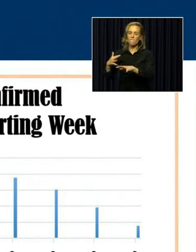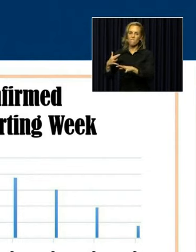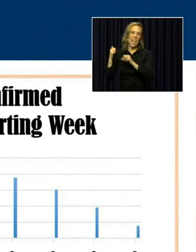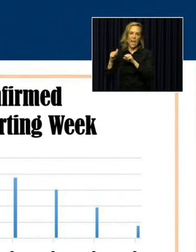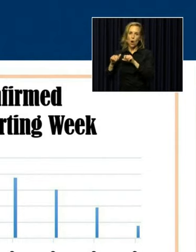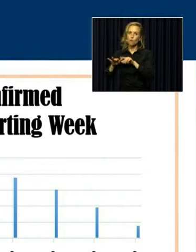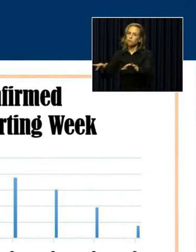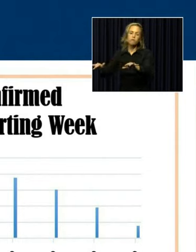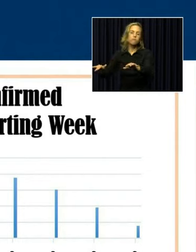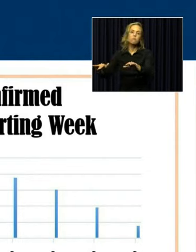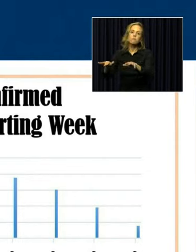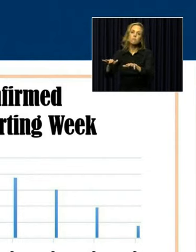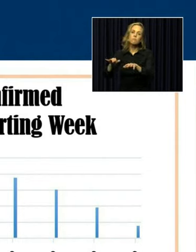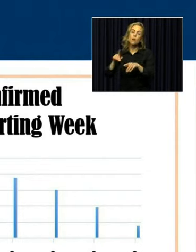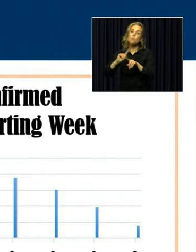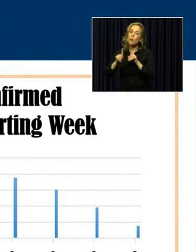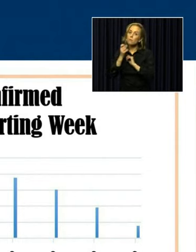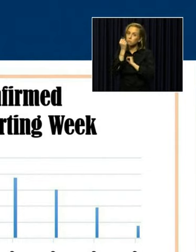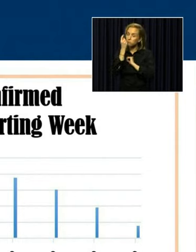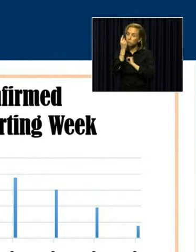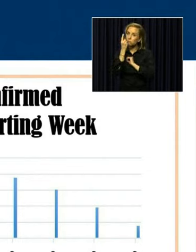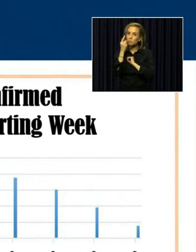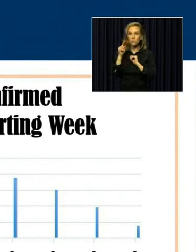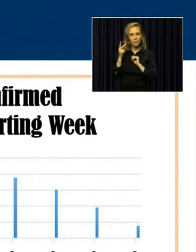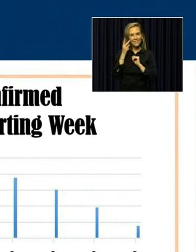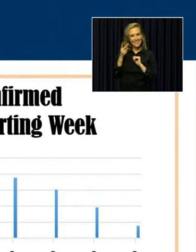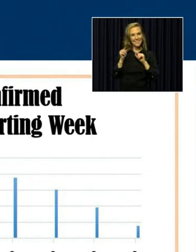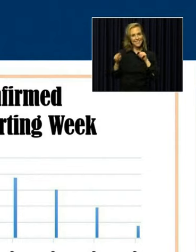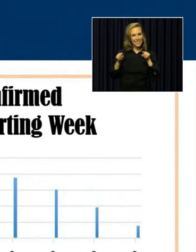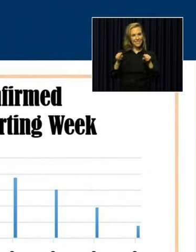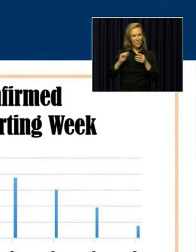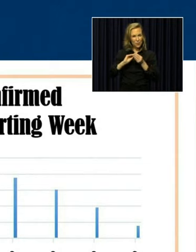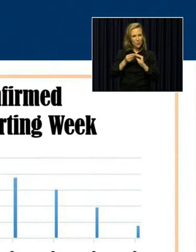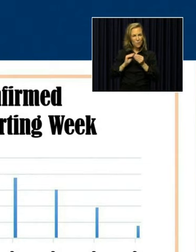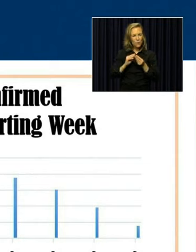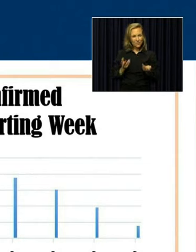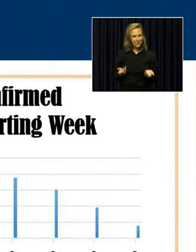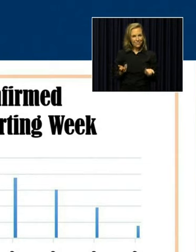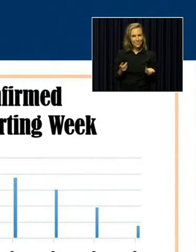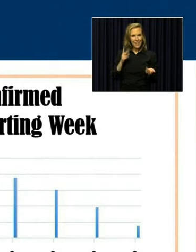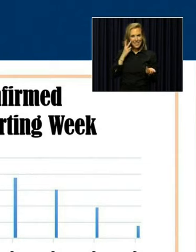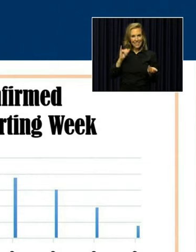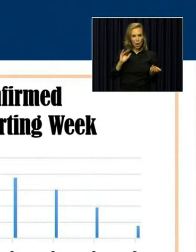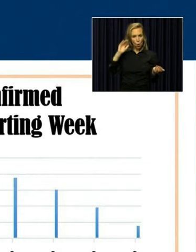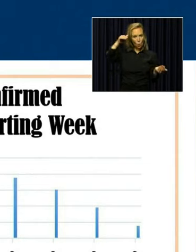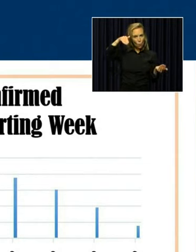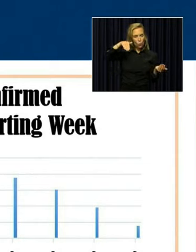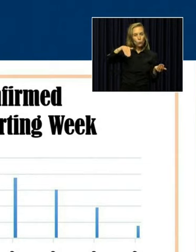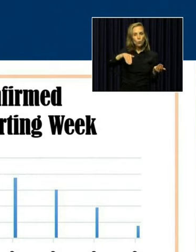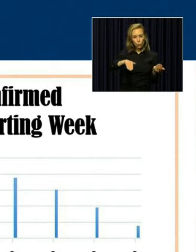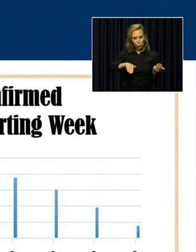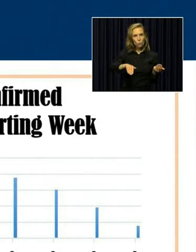OVERWHELM WHILE WE'RE TRYING TO CUT DOWN ON THE CASES, THIS IS WHERE WE STARTED. RIGHT NOW I BELIEVE